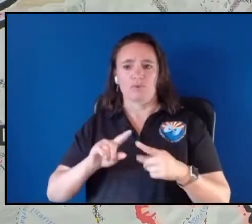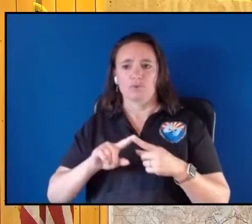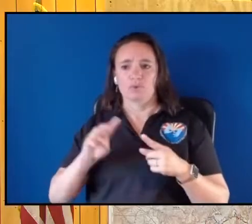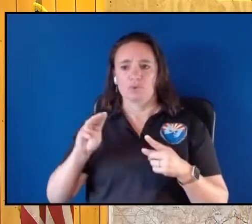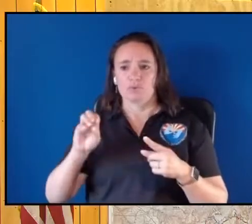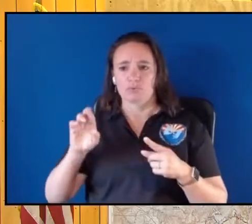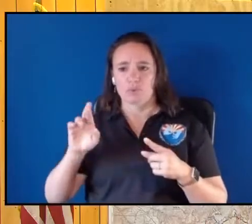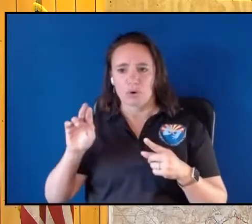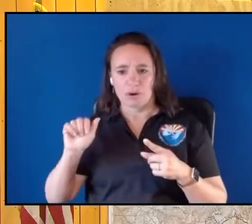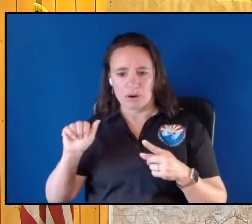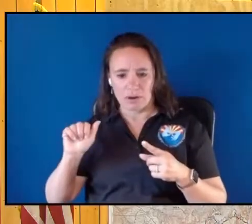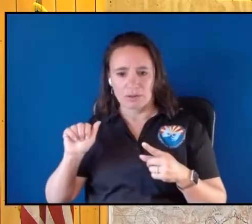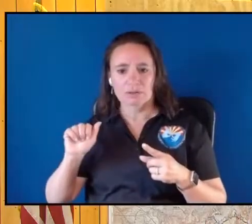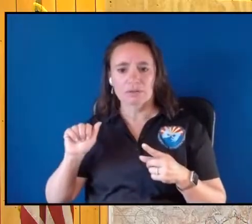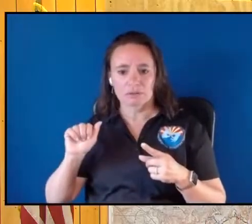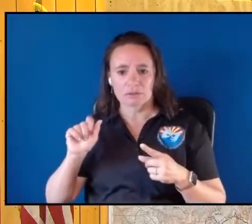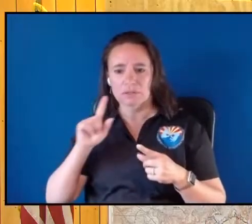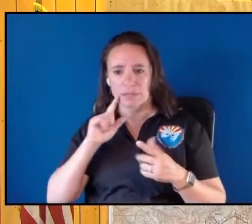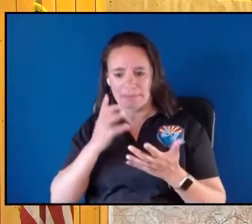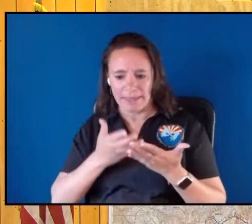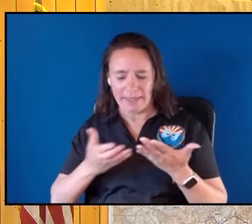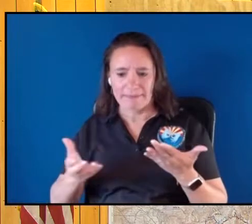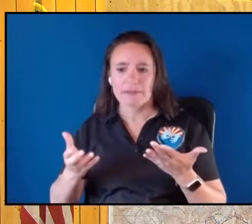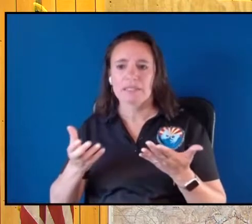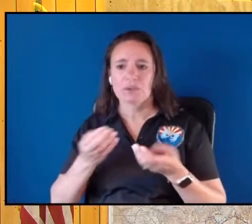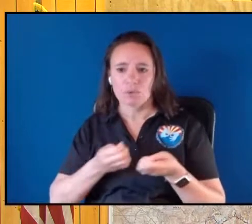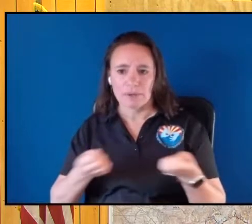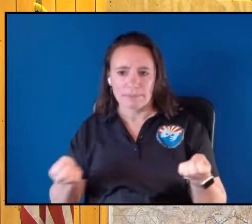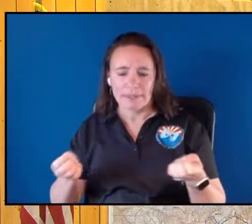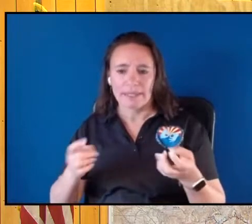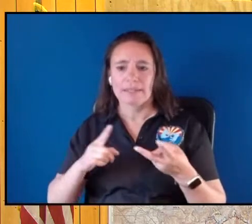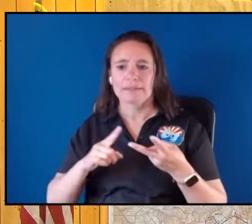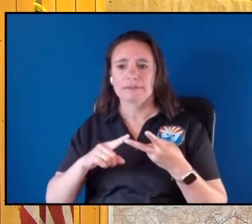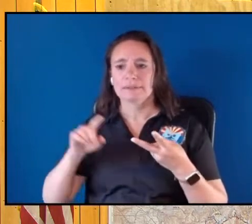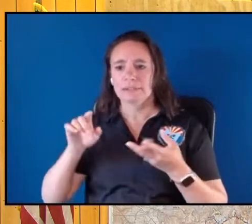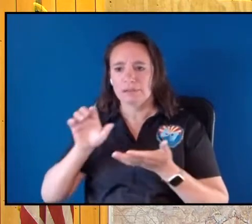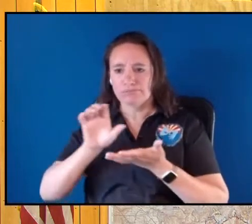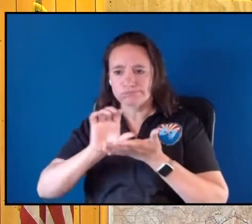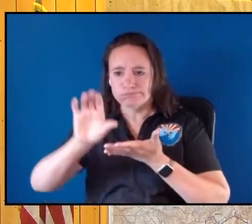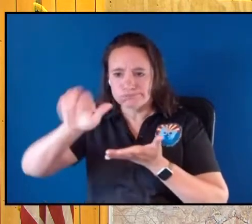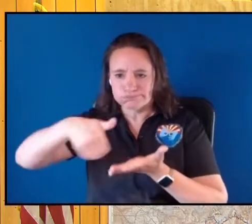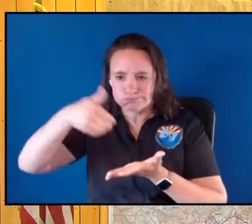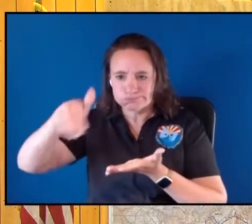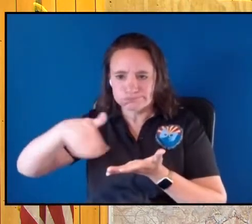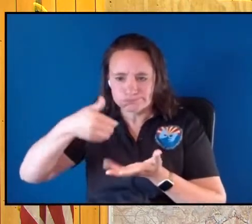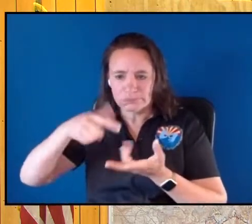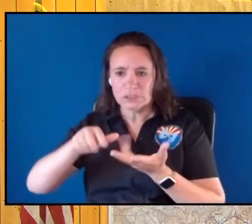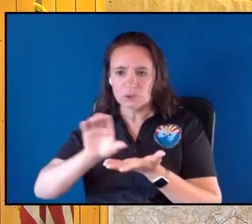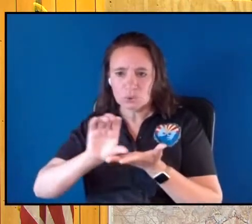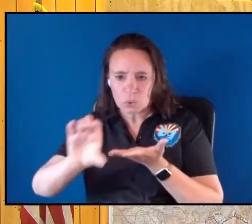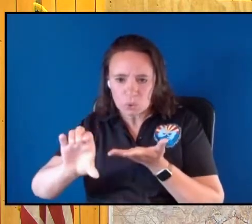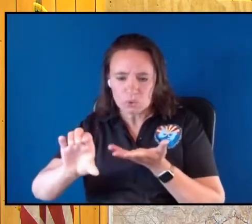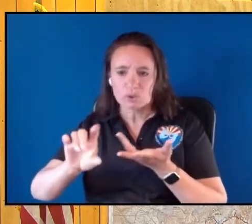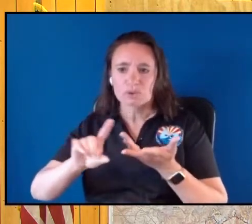equipment, excavator, dozers, things like that. They'll be coming in and using to repair some of those contingency lines